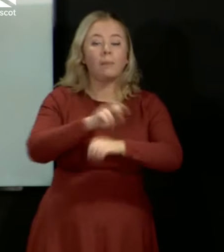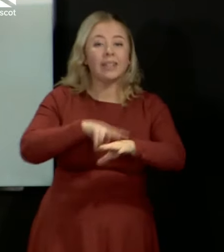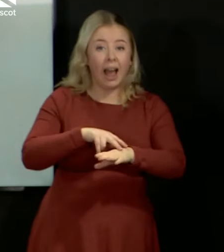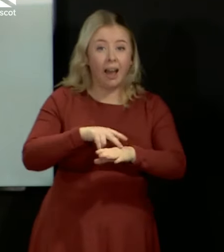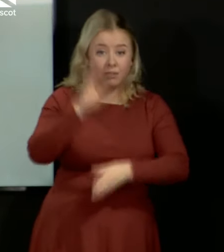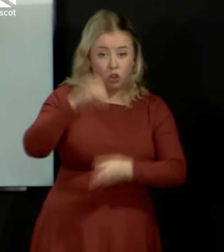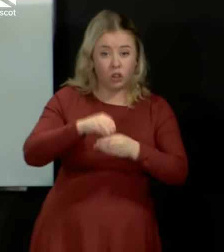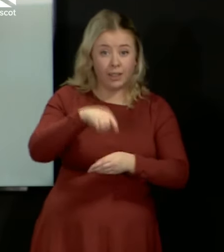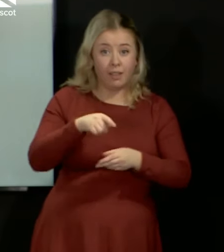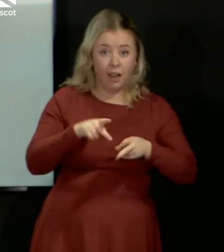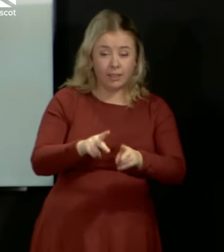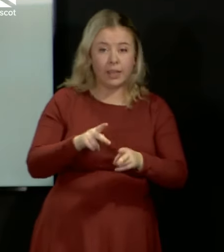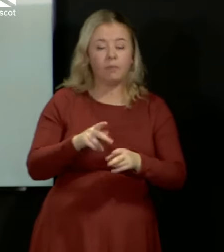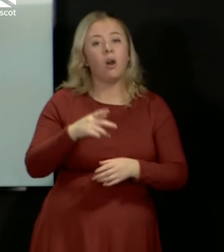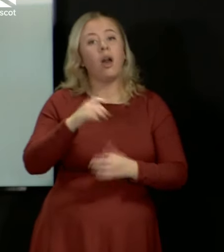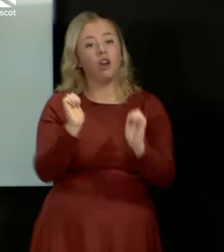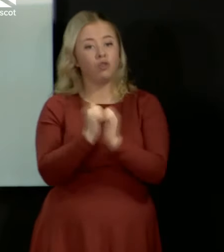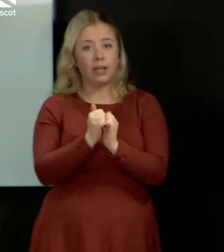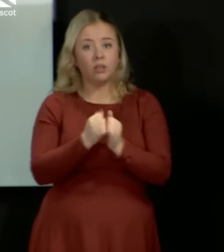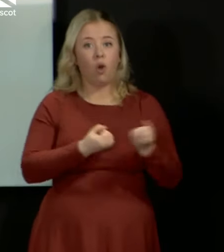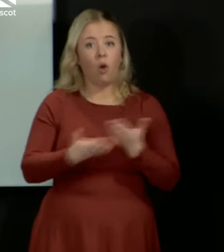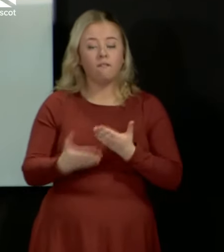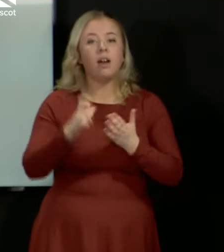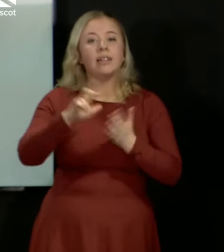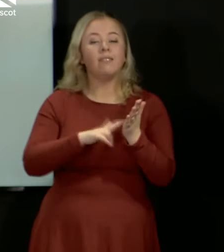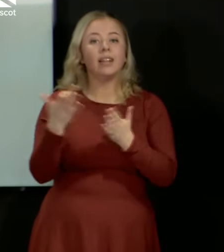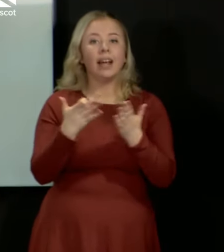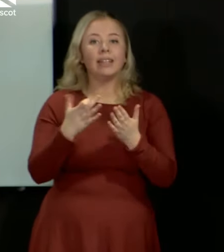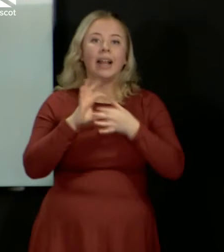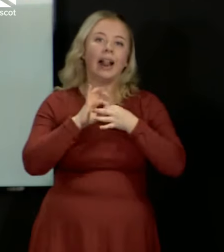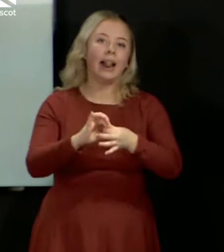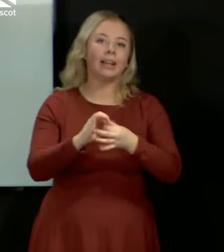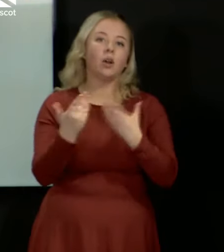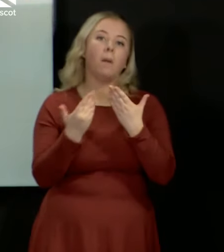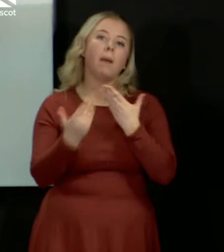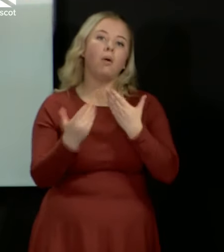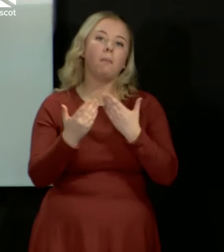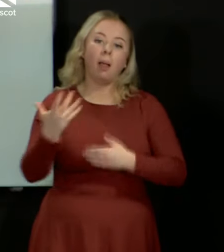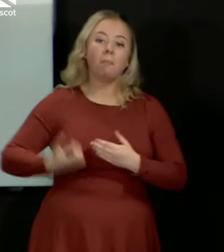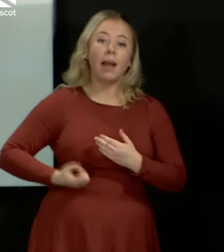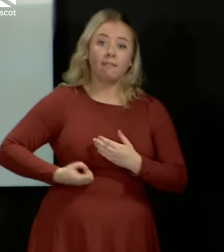to offer a Covid-19 linked comparable benefit which will provide benefits in